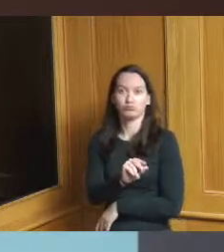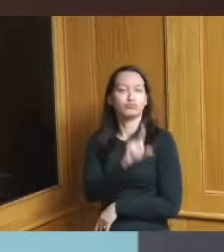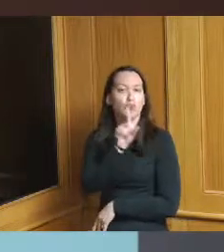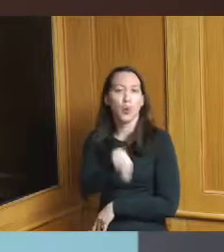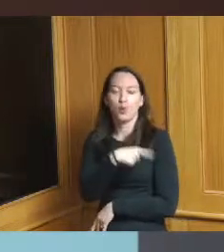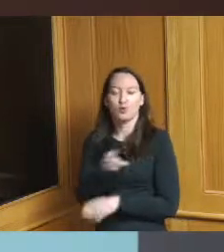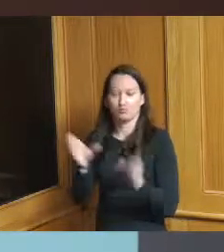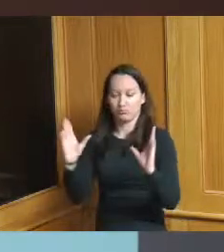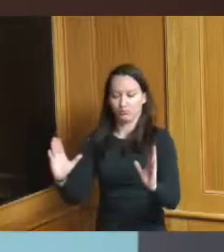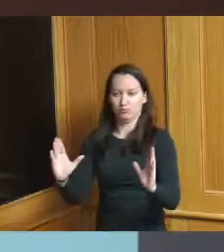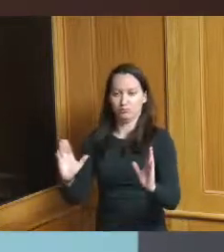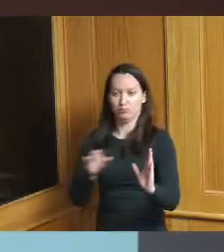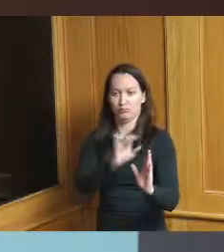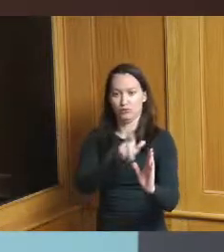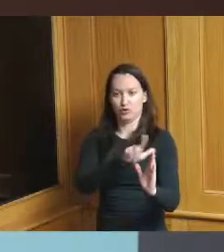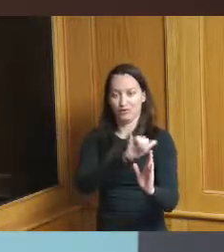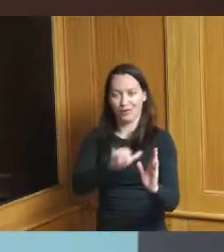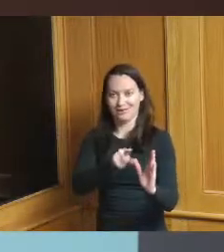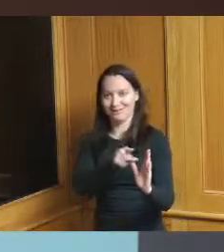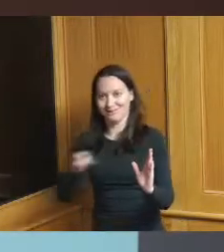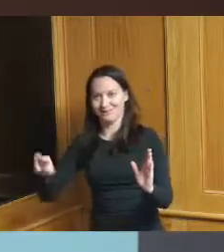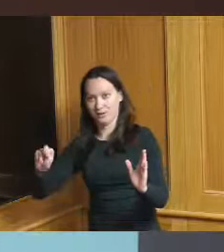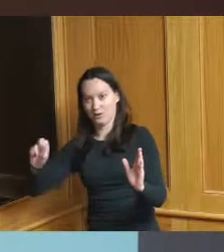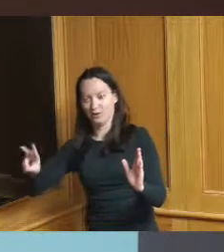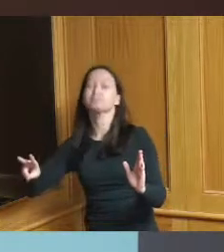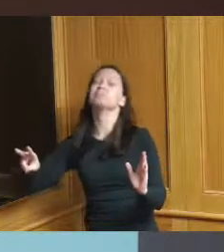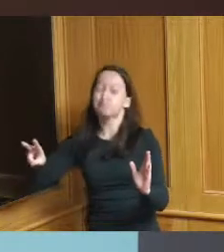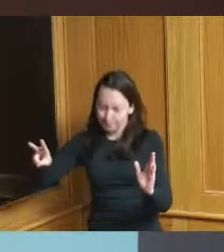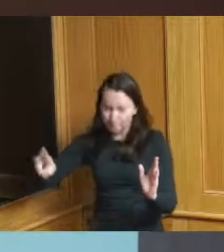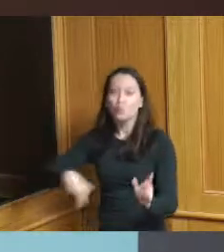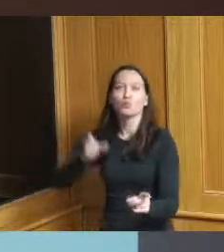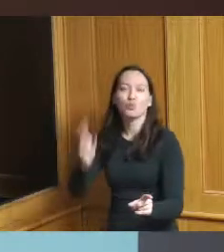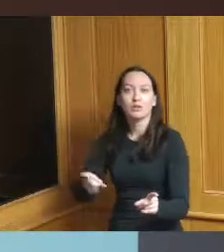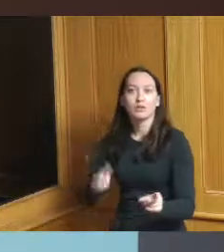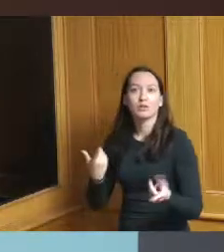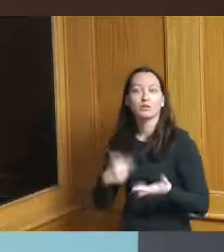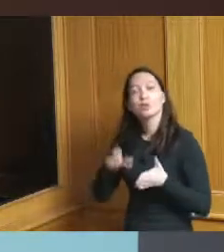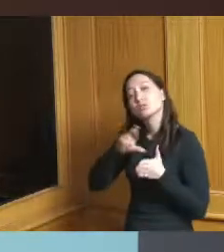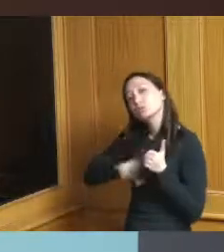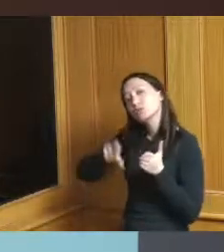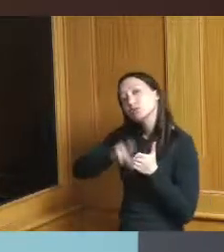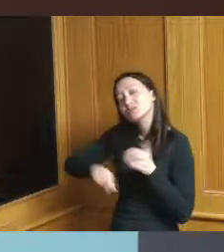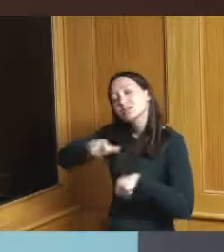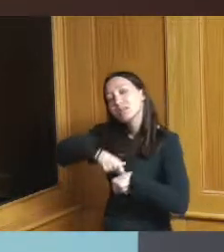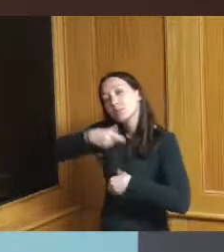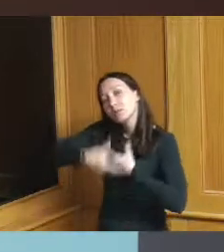set point yes so we wanted to do editor research to capture over time a little bit to see how